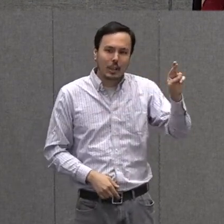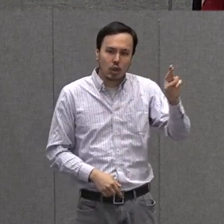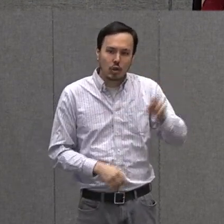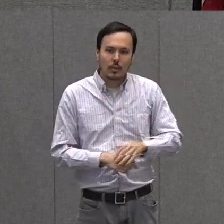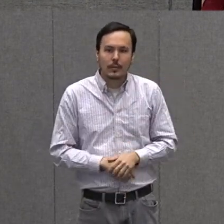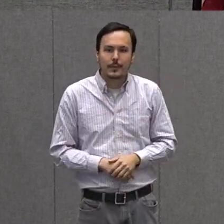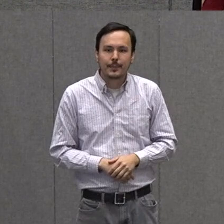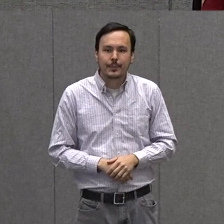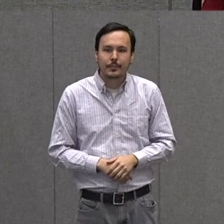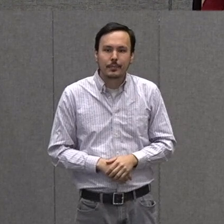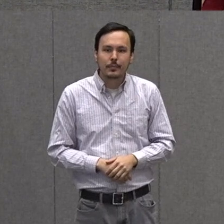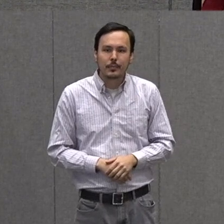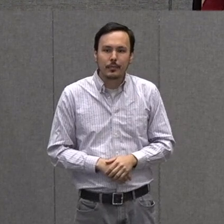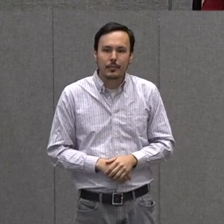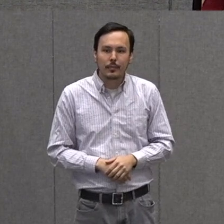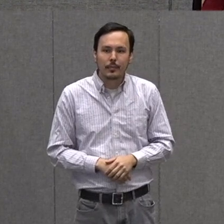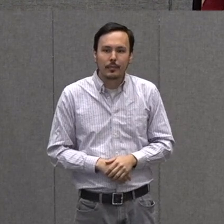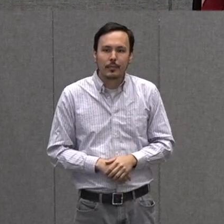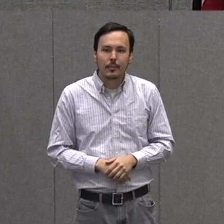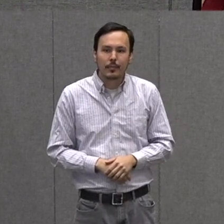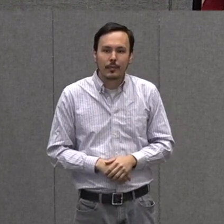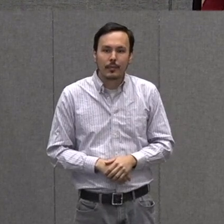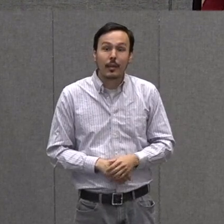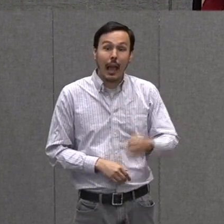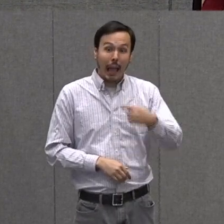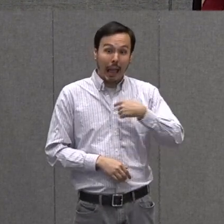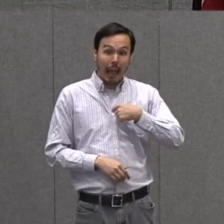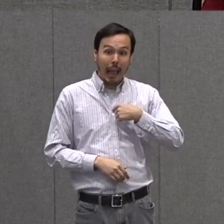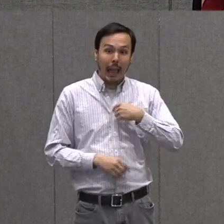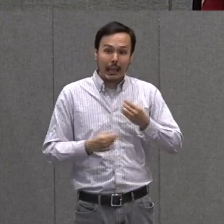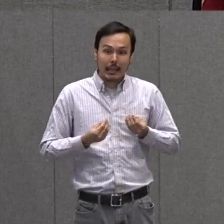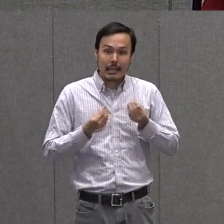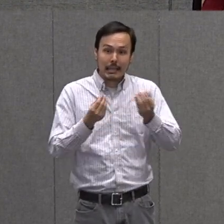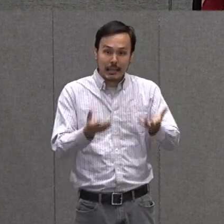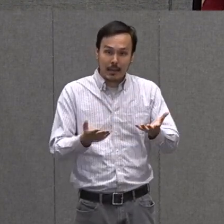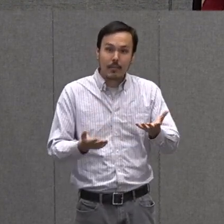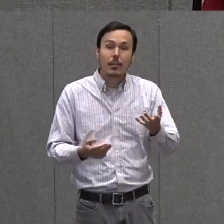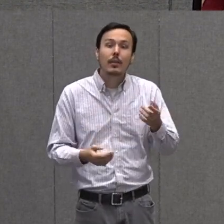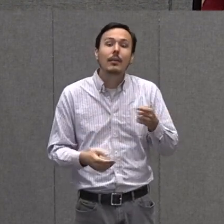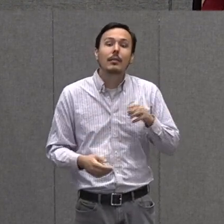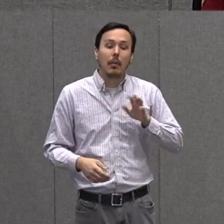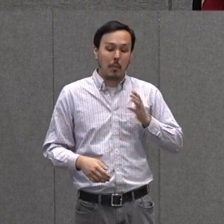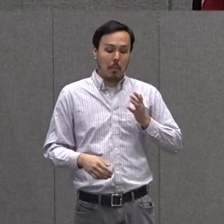Volunteer, I give. Try that with me.